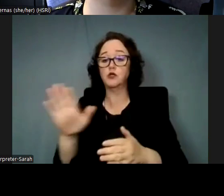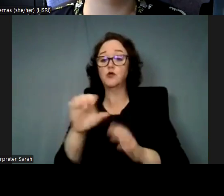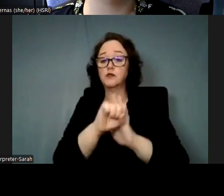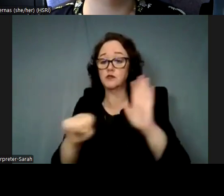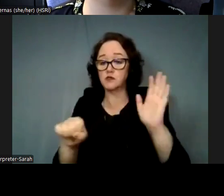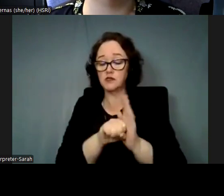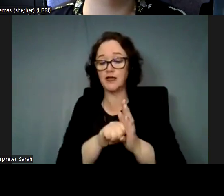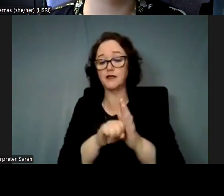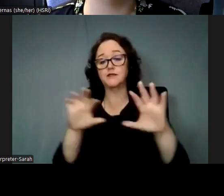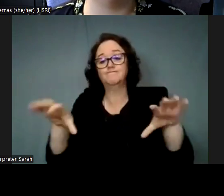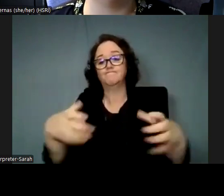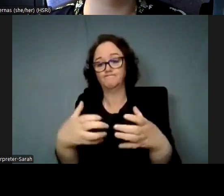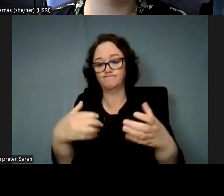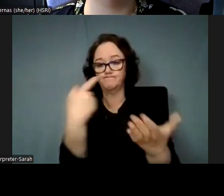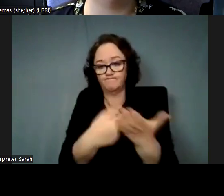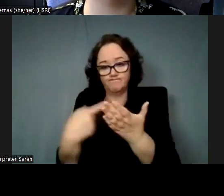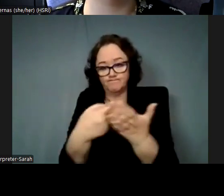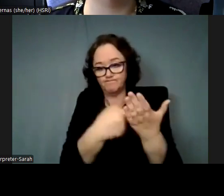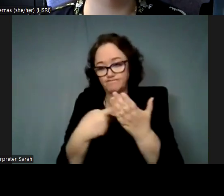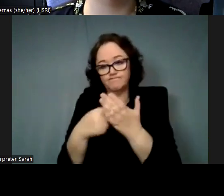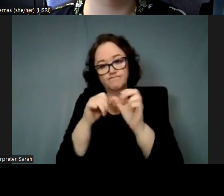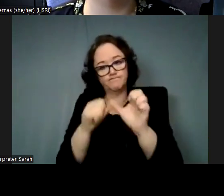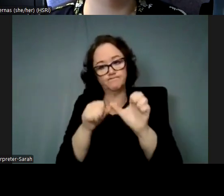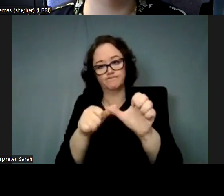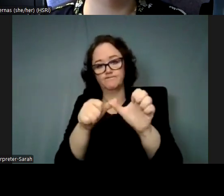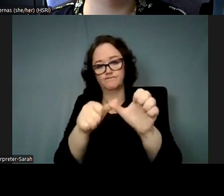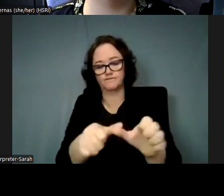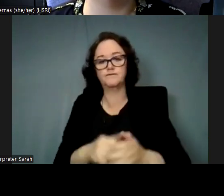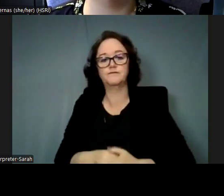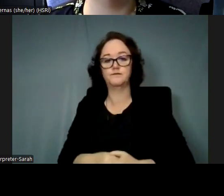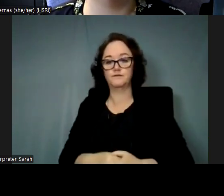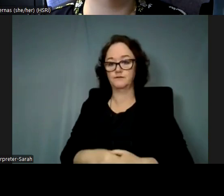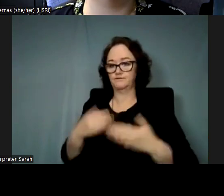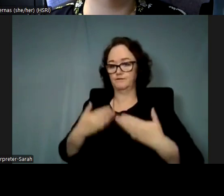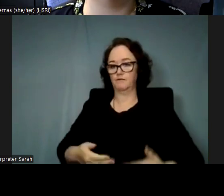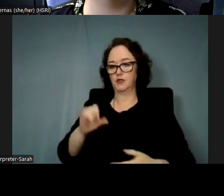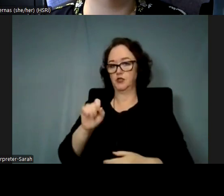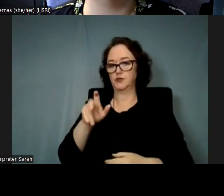Susan Koller: And this is Susan. Once again, I echo what Jennifer